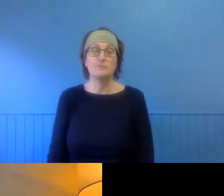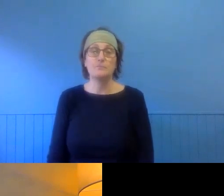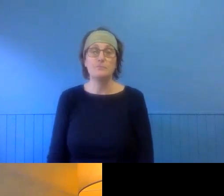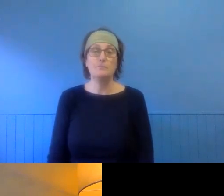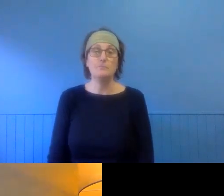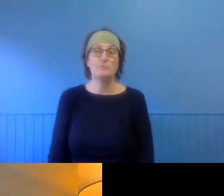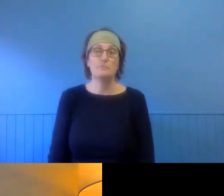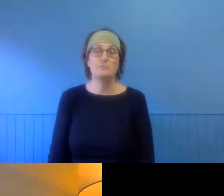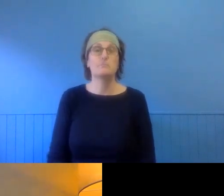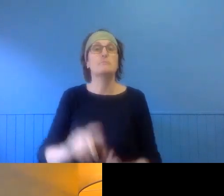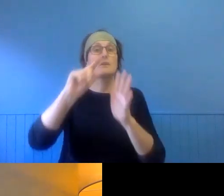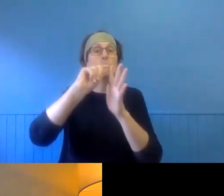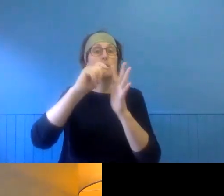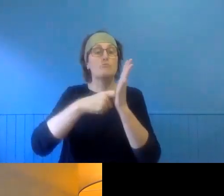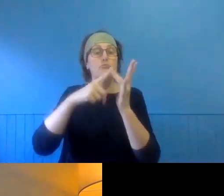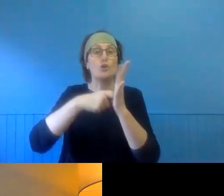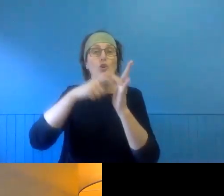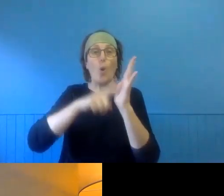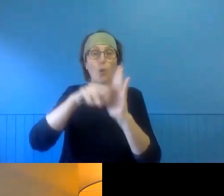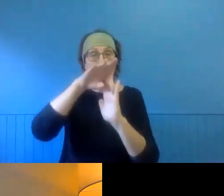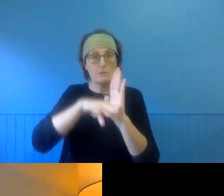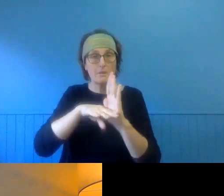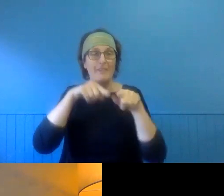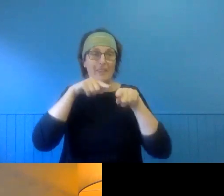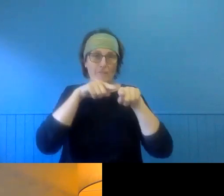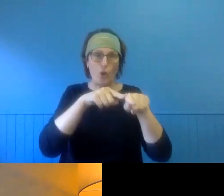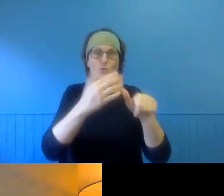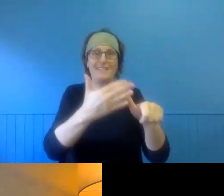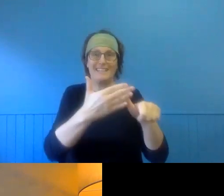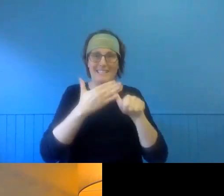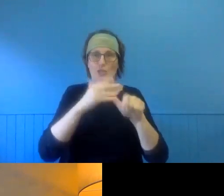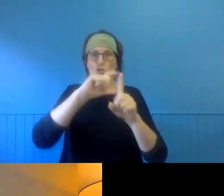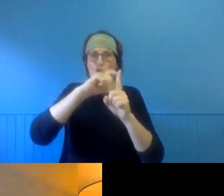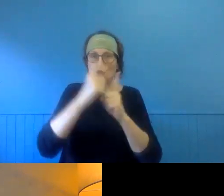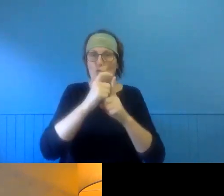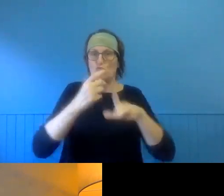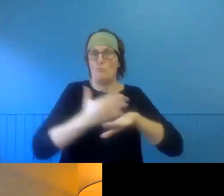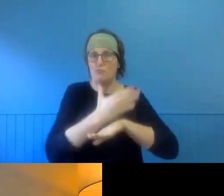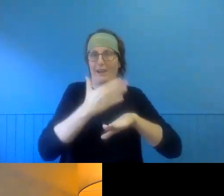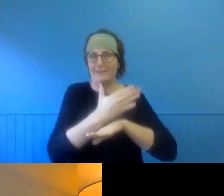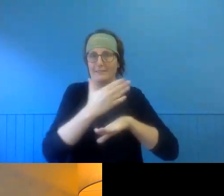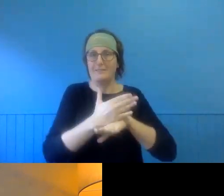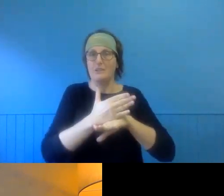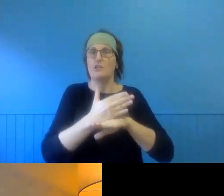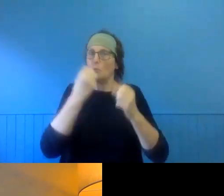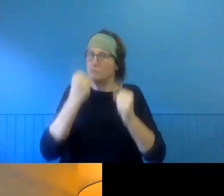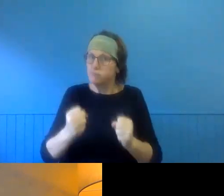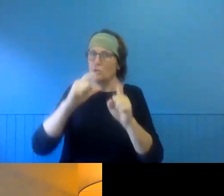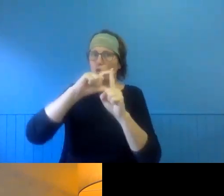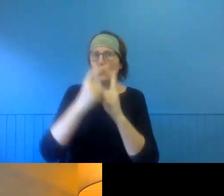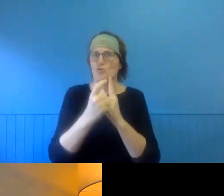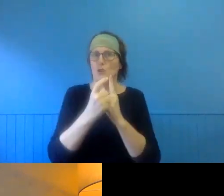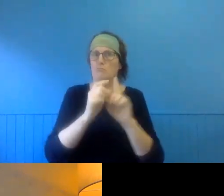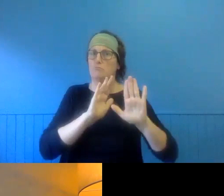those protocols follow Indigenous practice and respect. They stem from